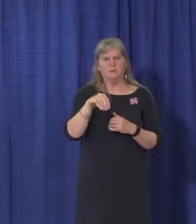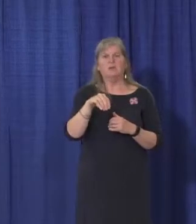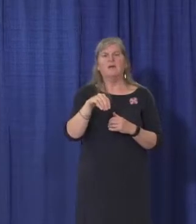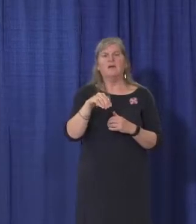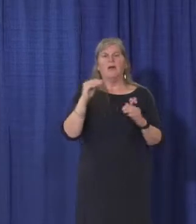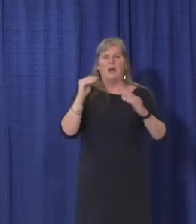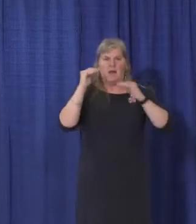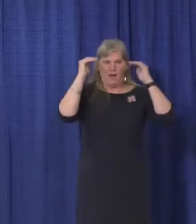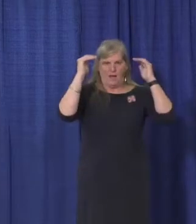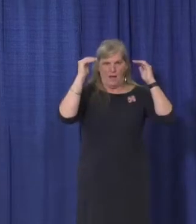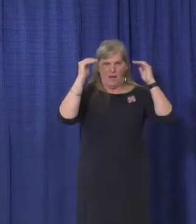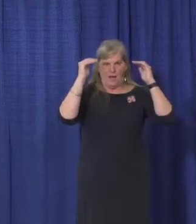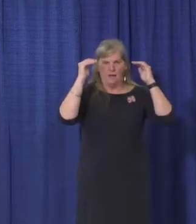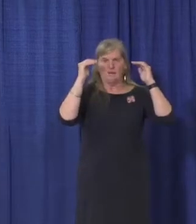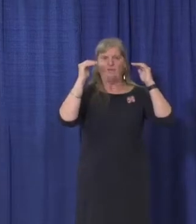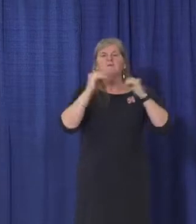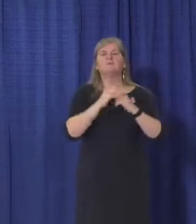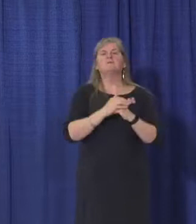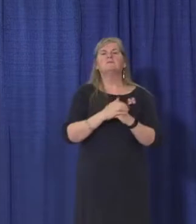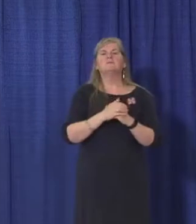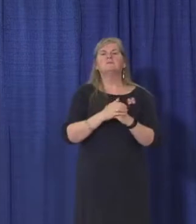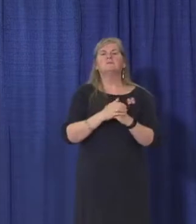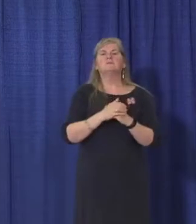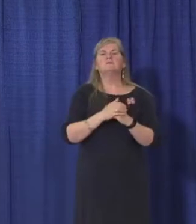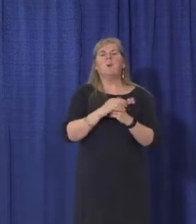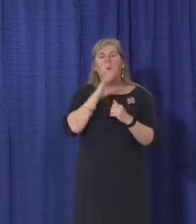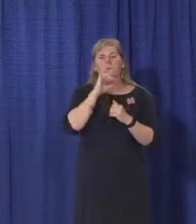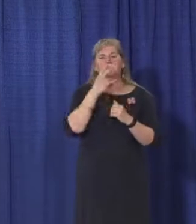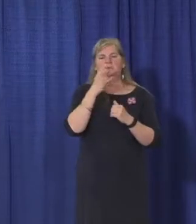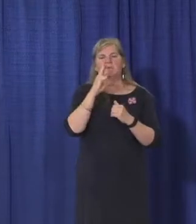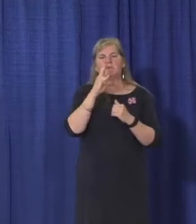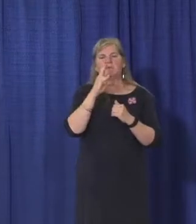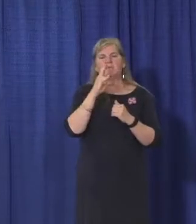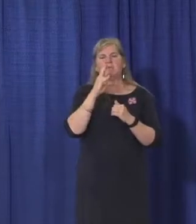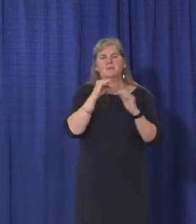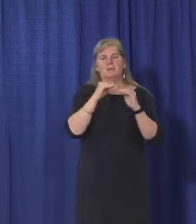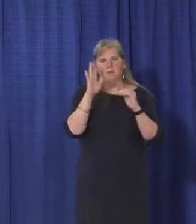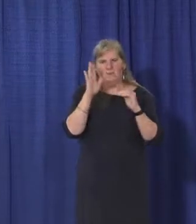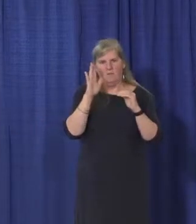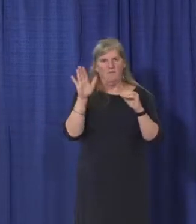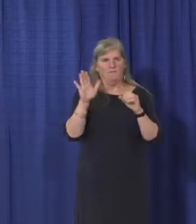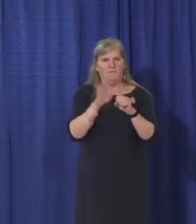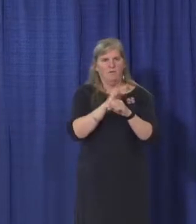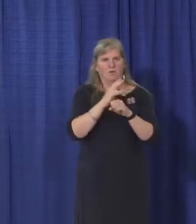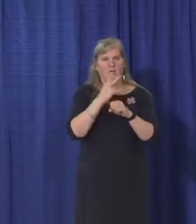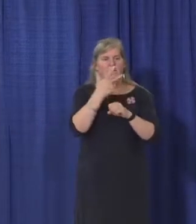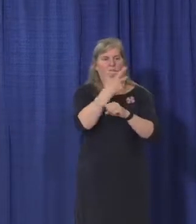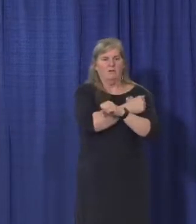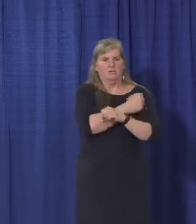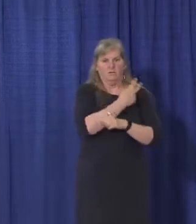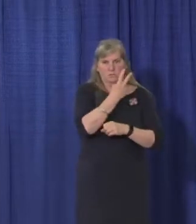our adults, fully vaccinated so